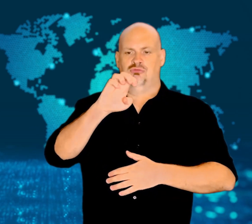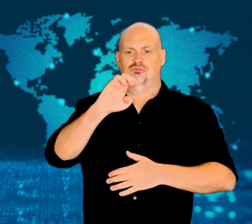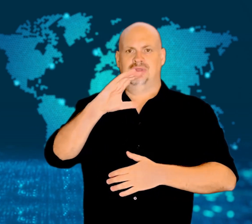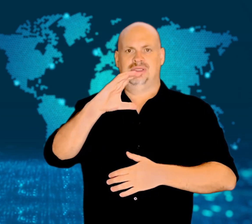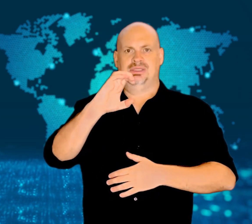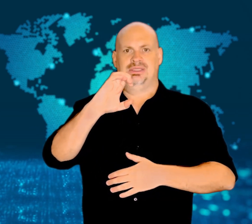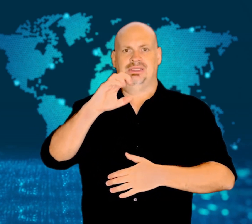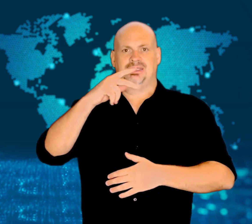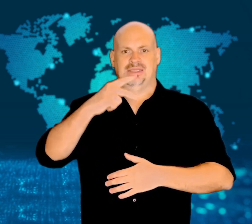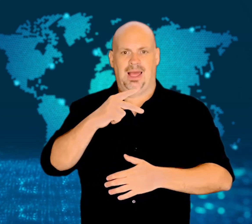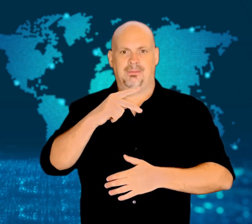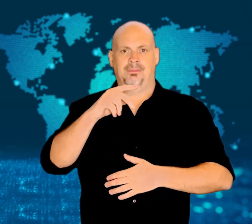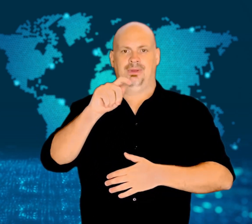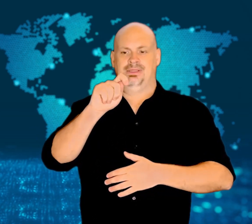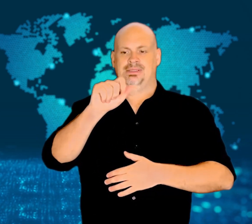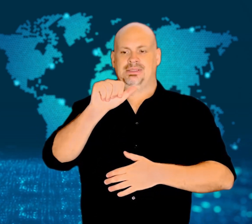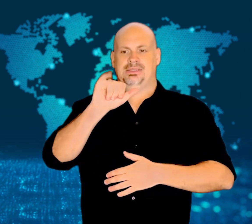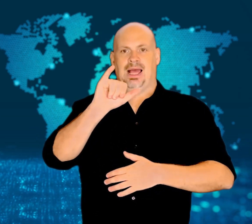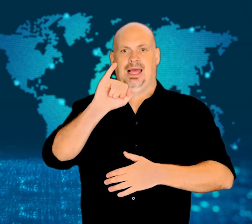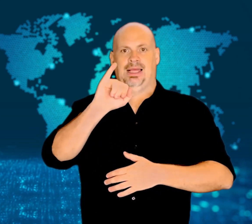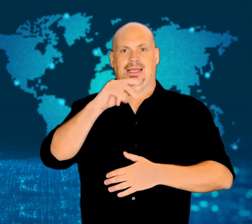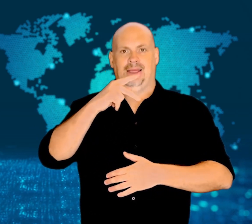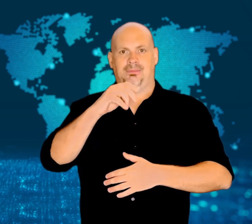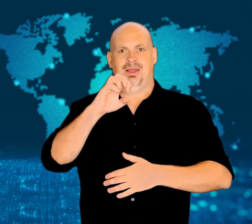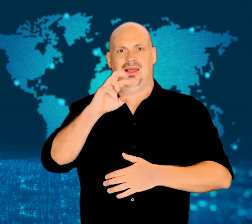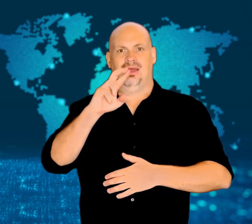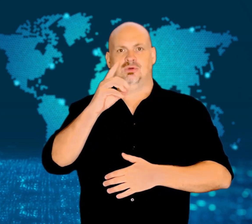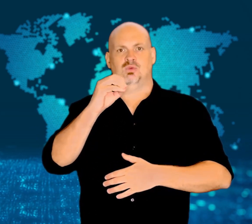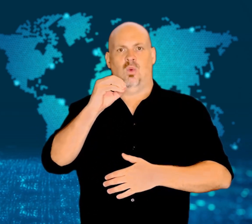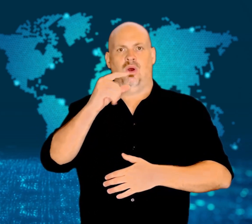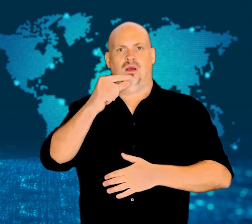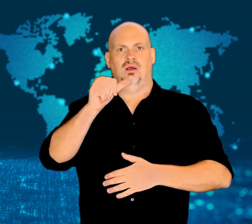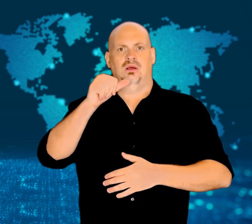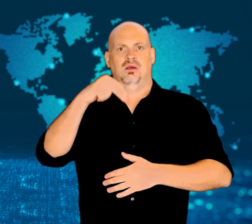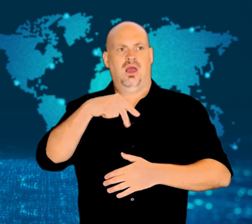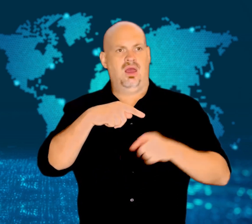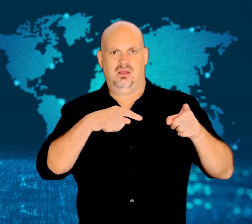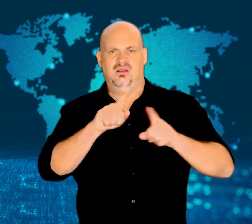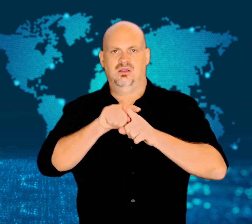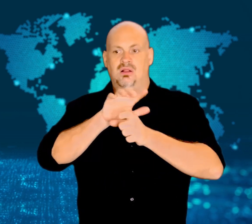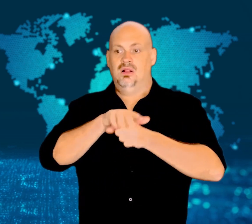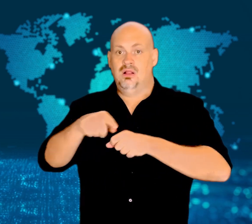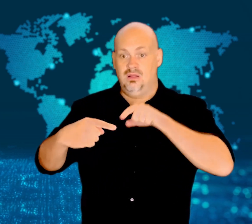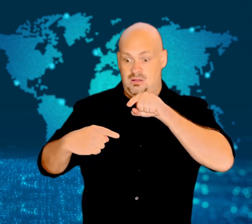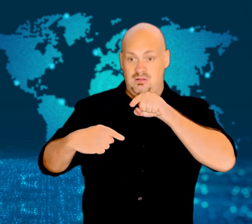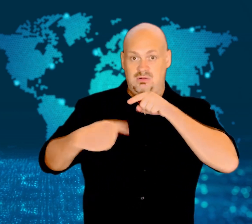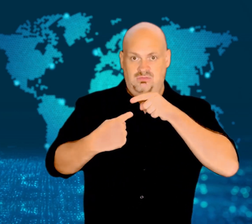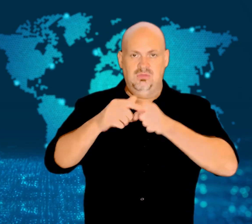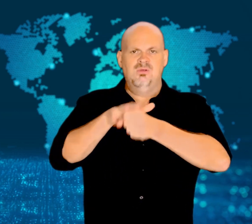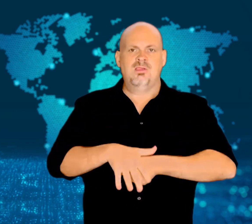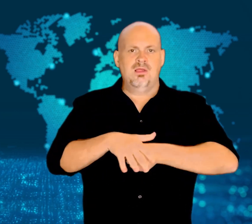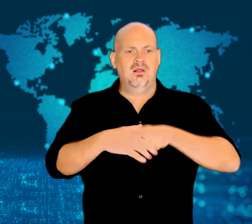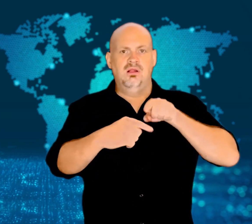Western countries have seen the trial process as a crackdown